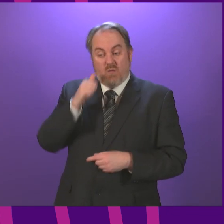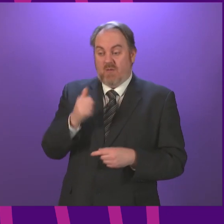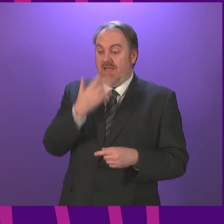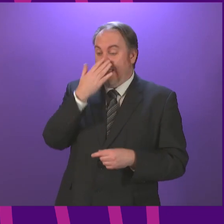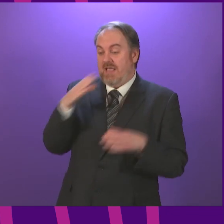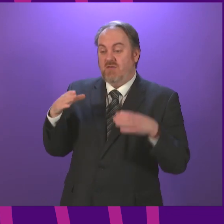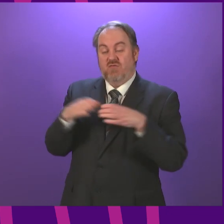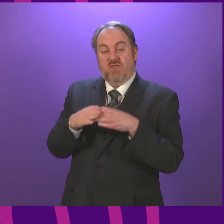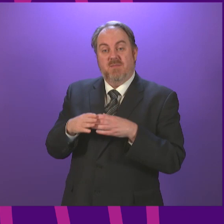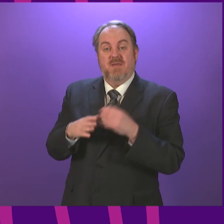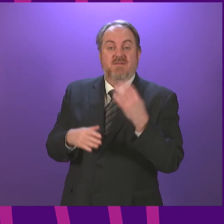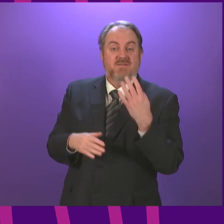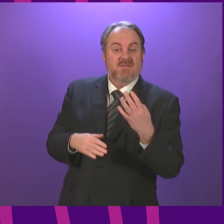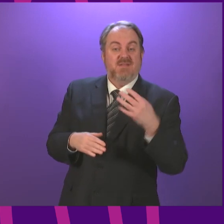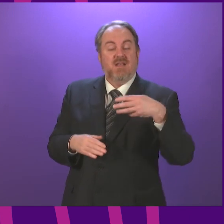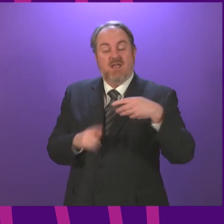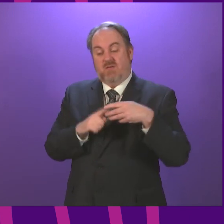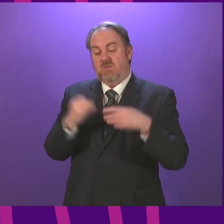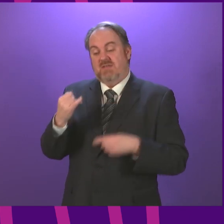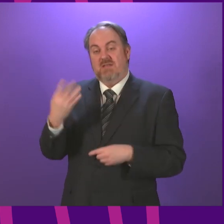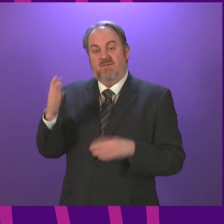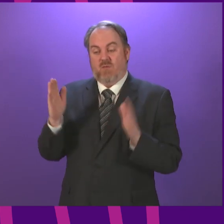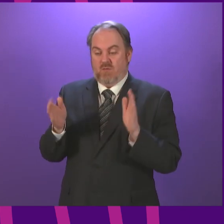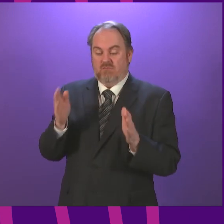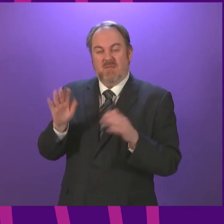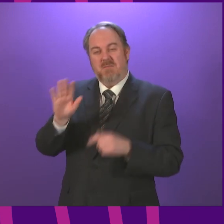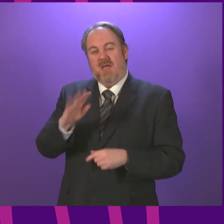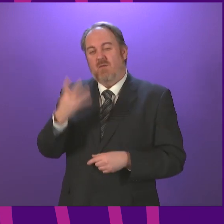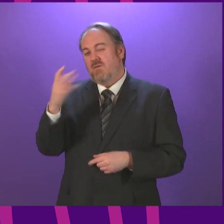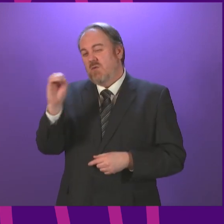group will get their vaccination appointments on an on-going basis. General appointments